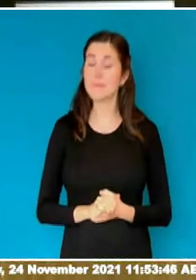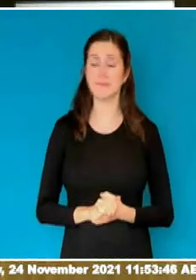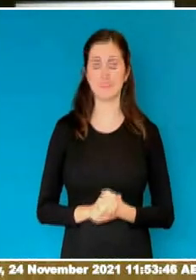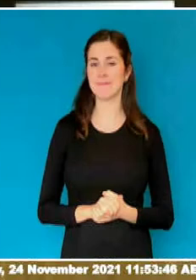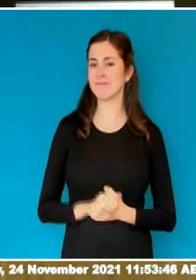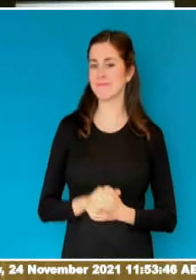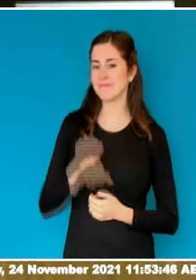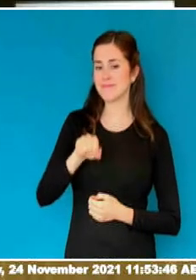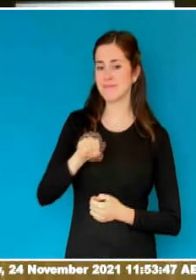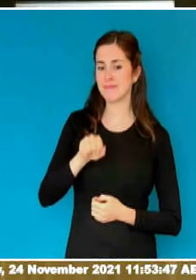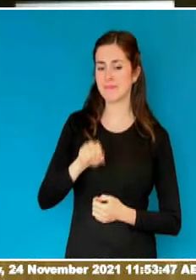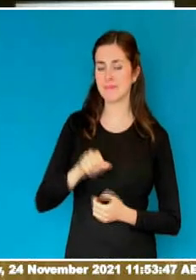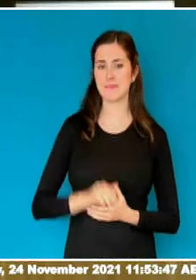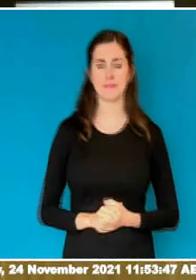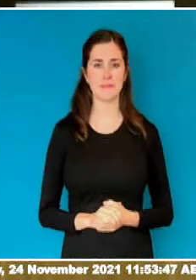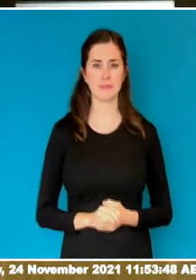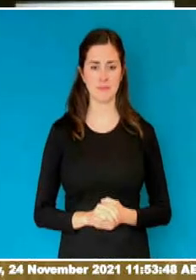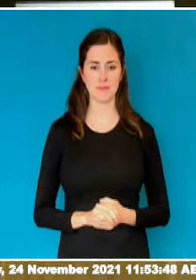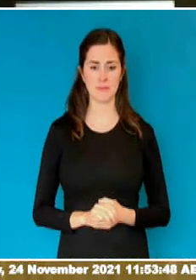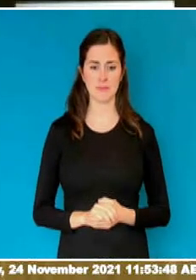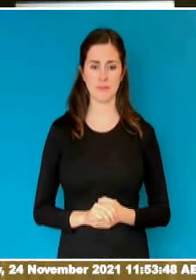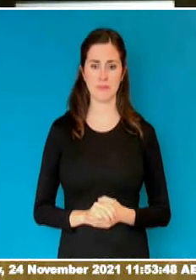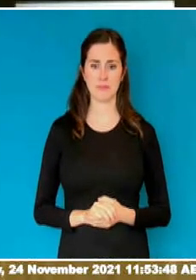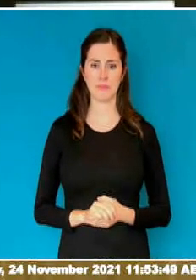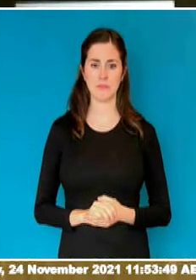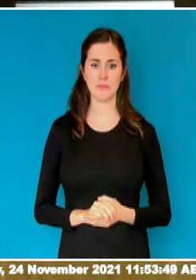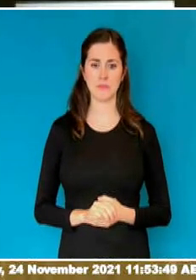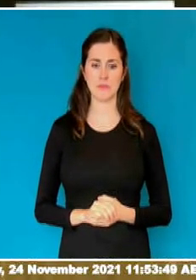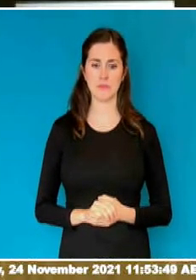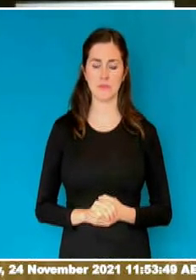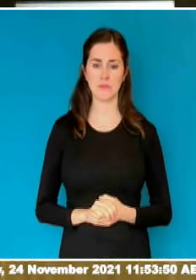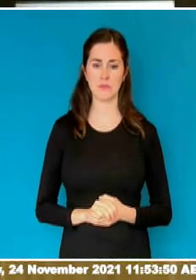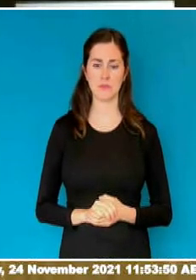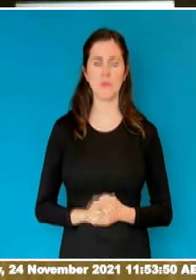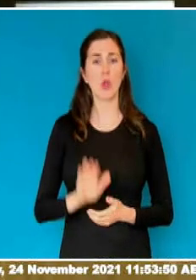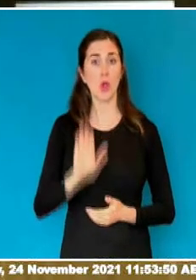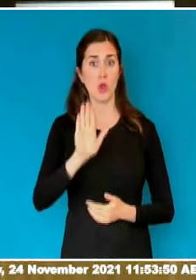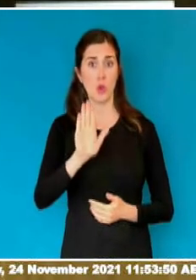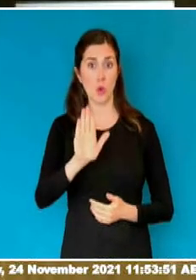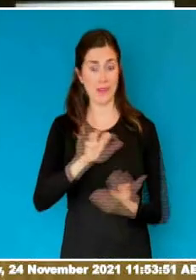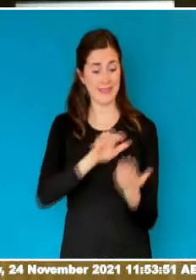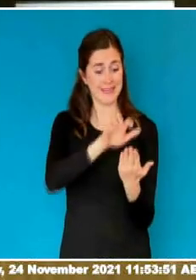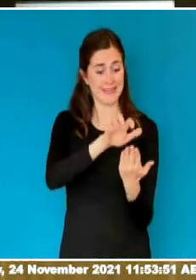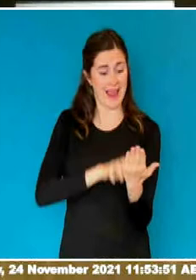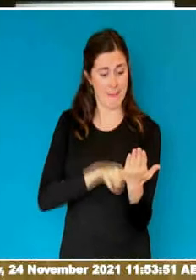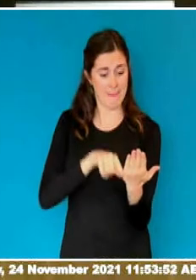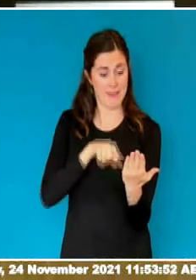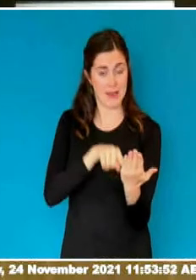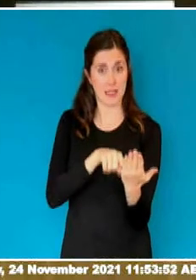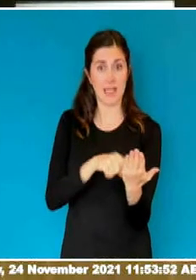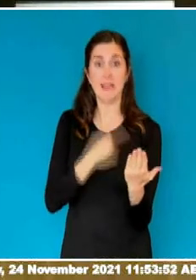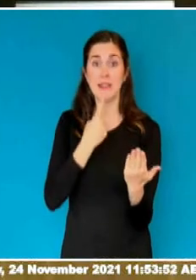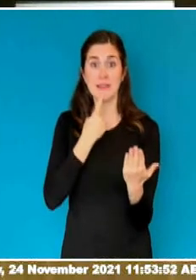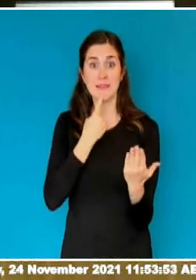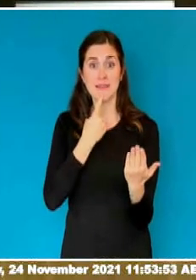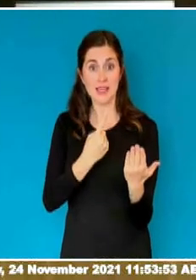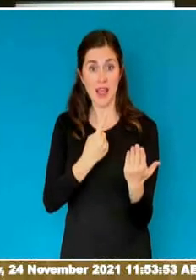We see from your statement that the most